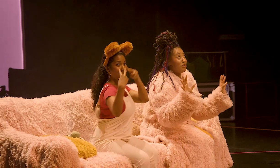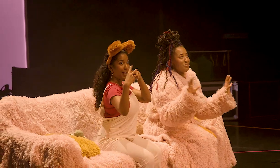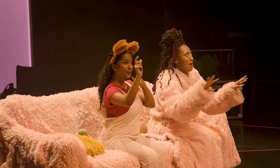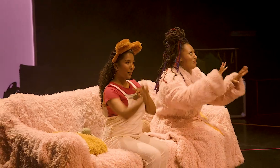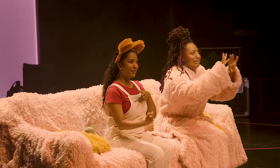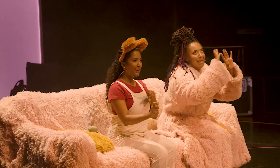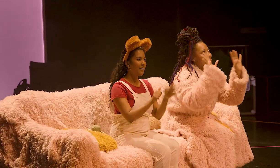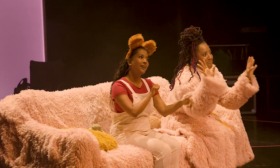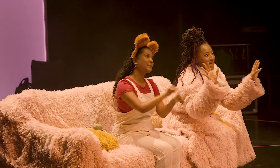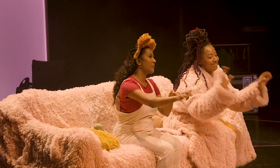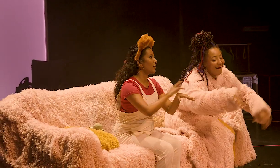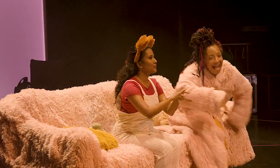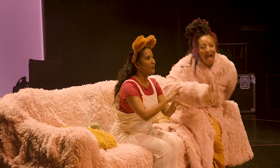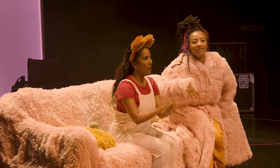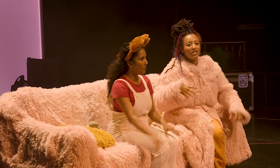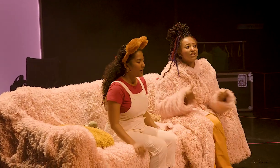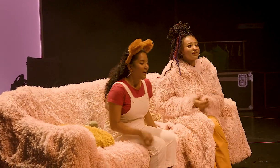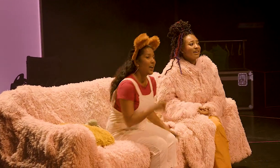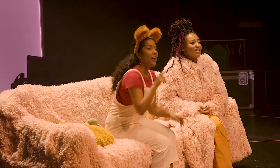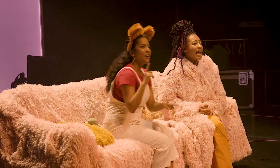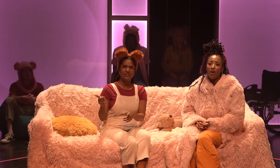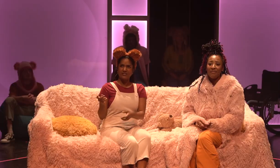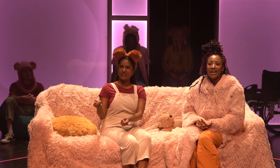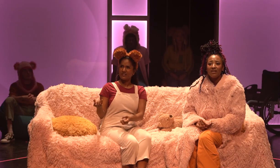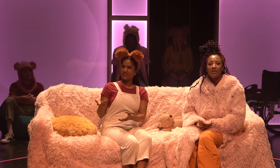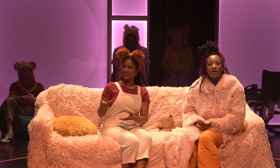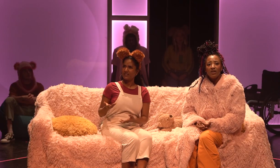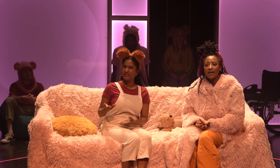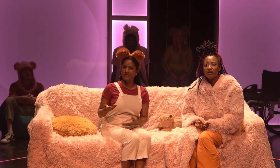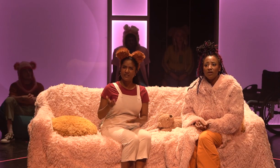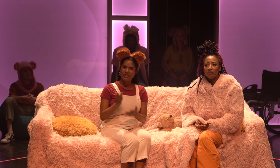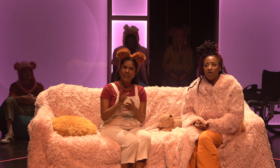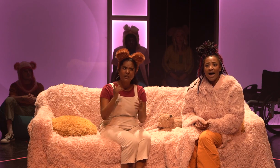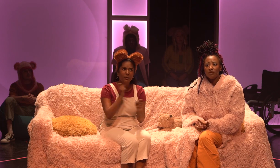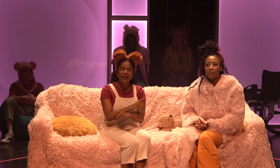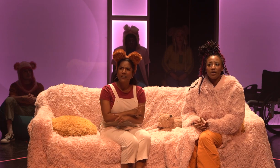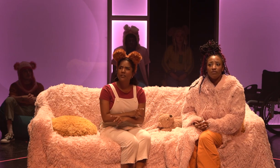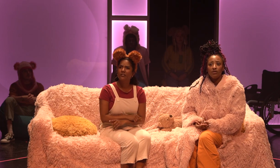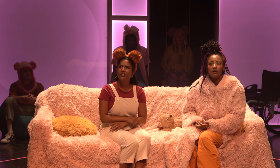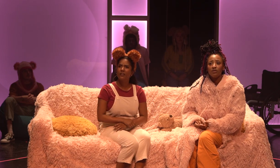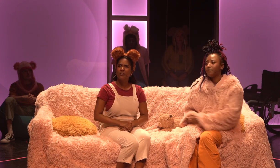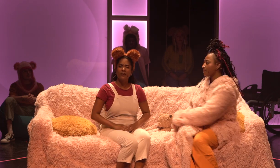know, you know, it's the best, and she just came out with it. Like, right out the blue.